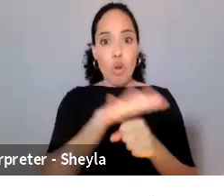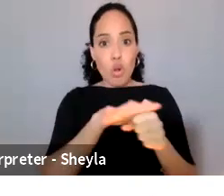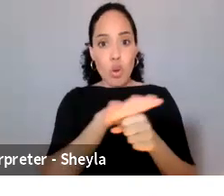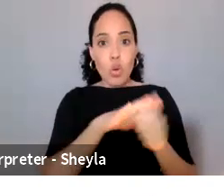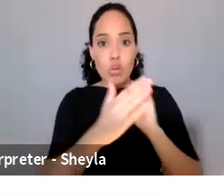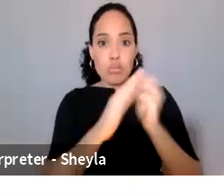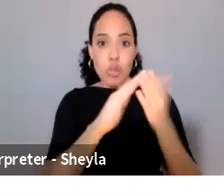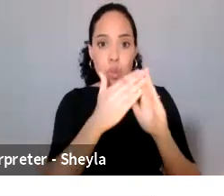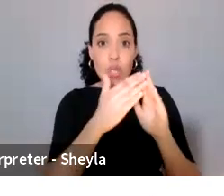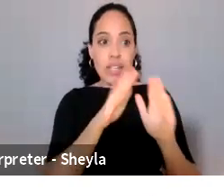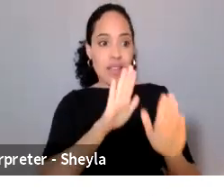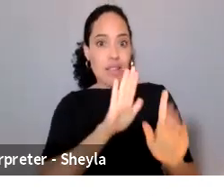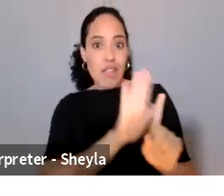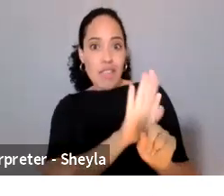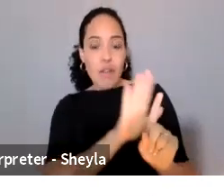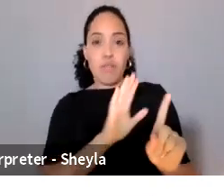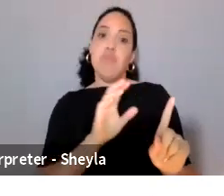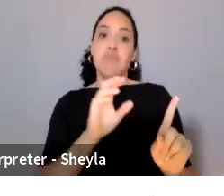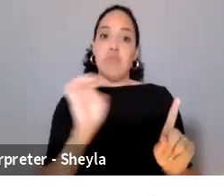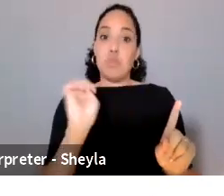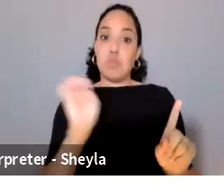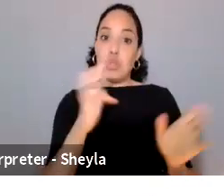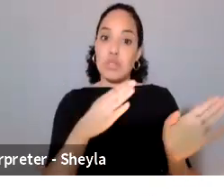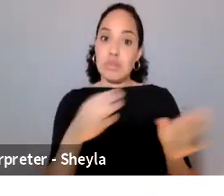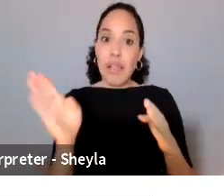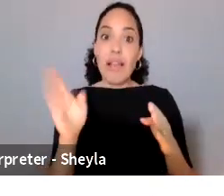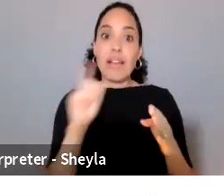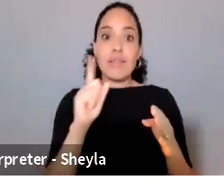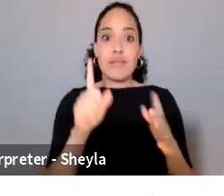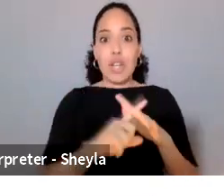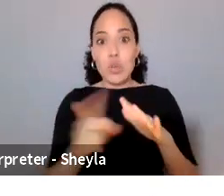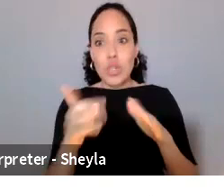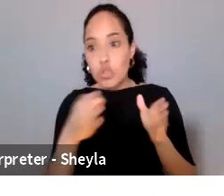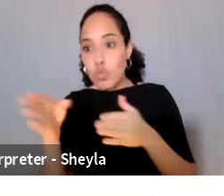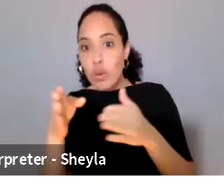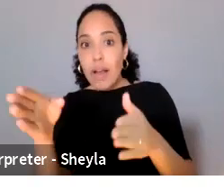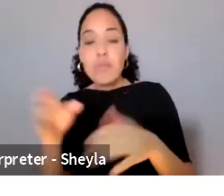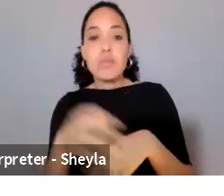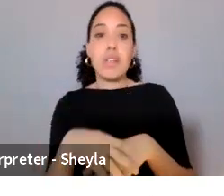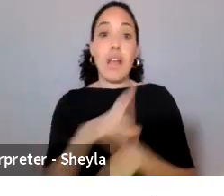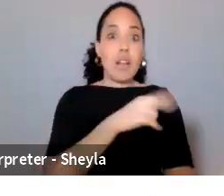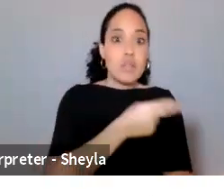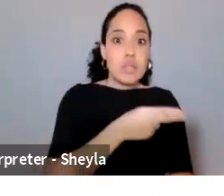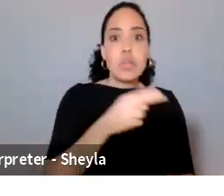plan including evacuation routes and the location of emergency services hospitals and shelters your